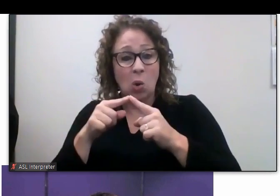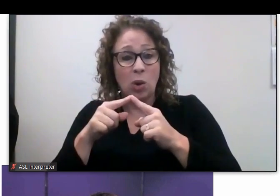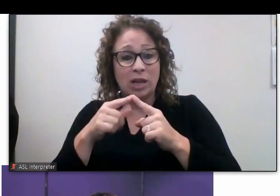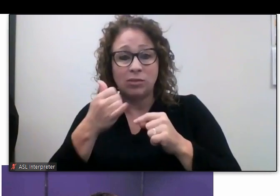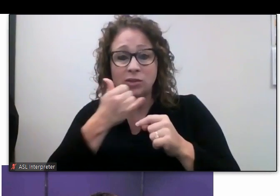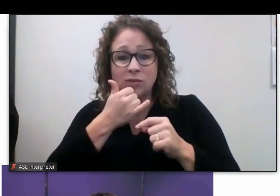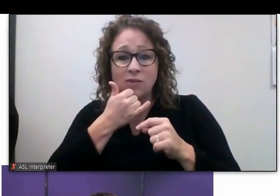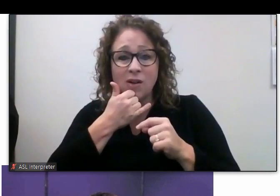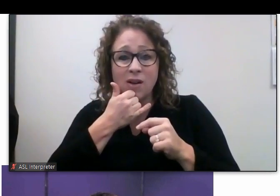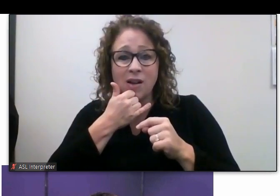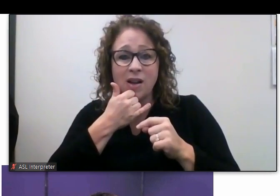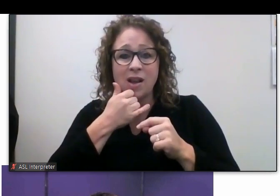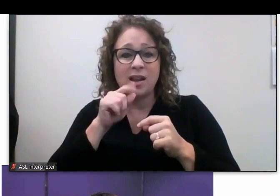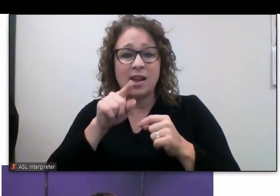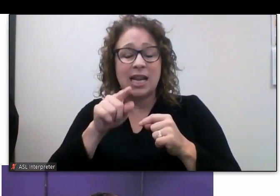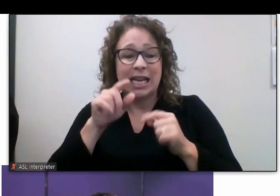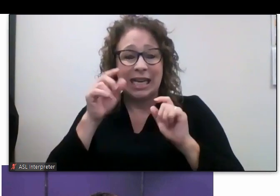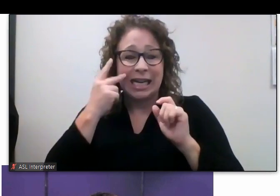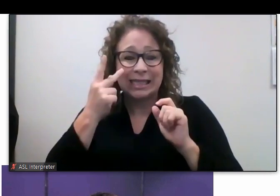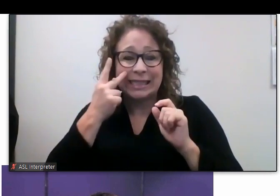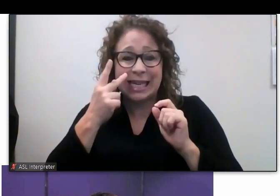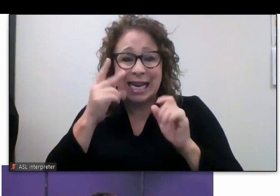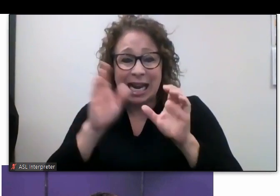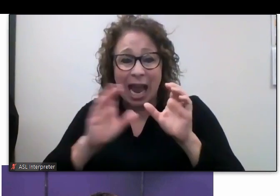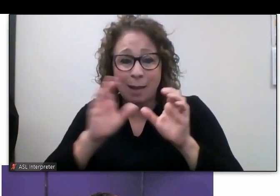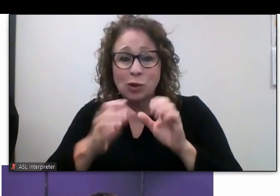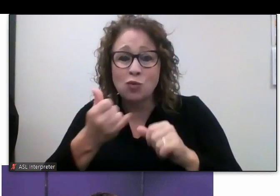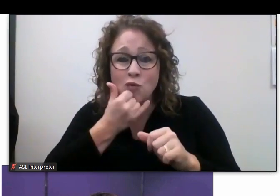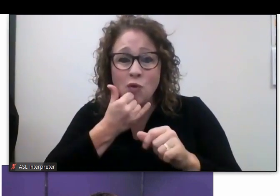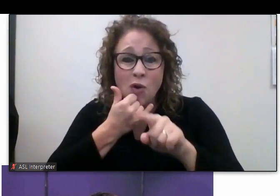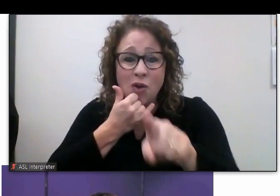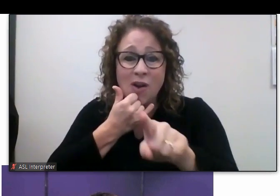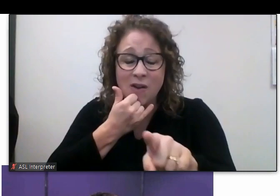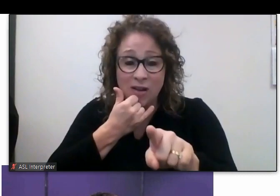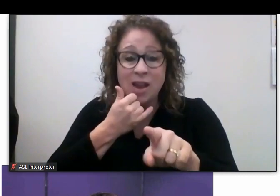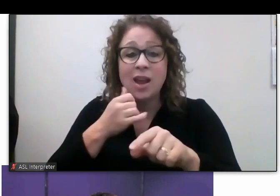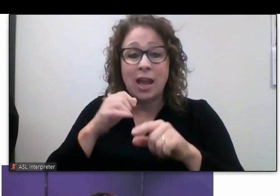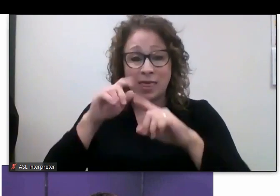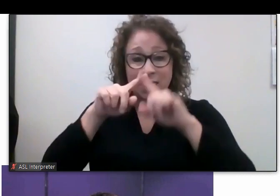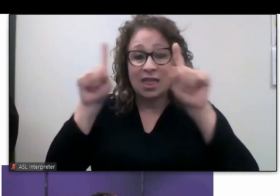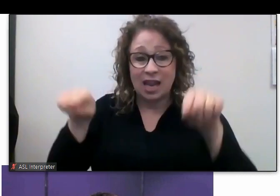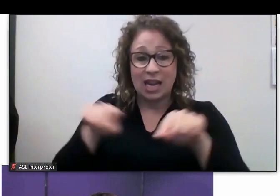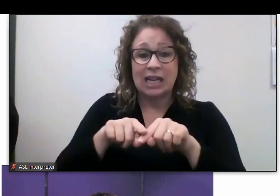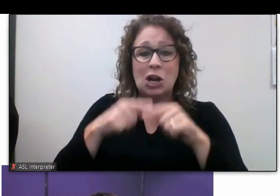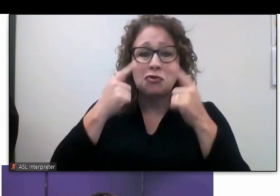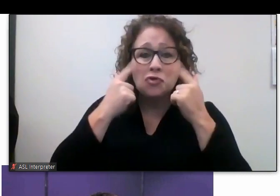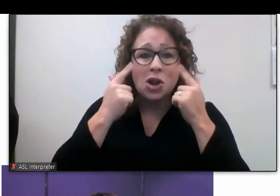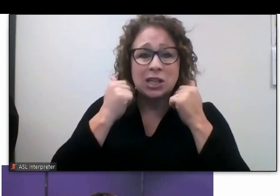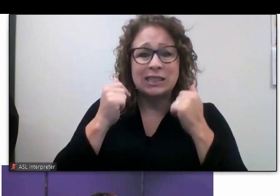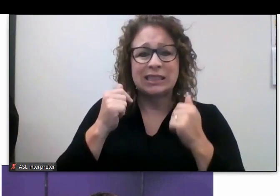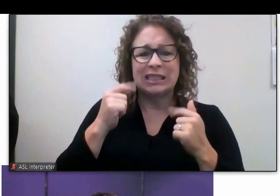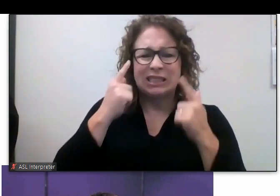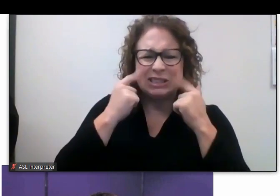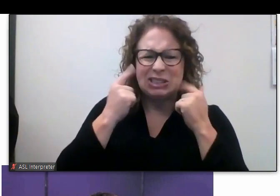as Philip mentioned can sometimes happen. The top screenshot is describing the crying as "sobbing mathematically"